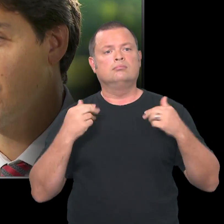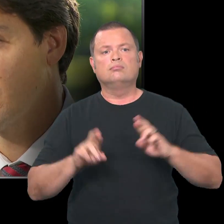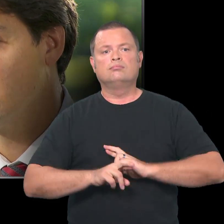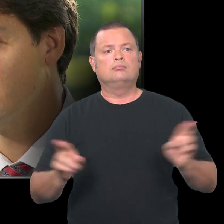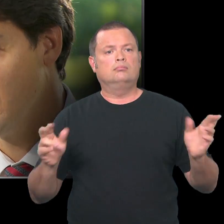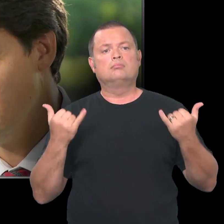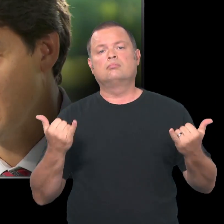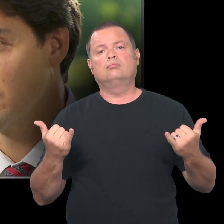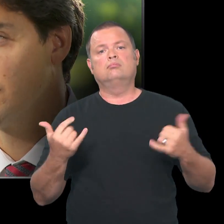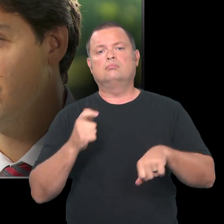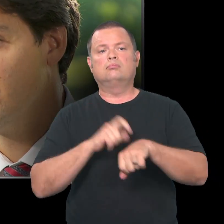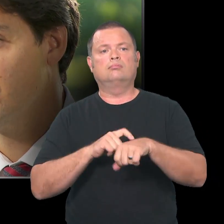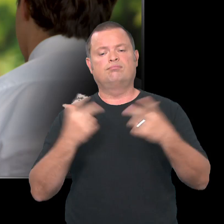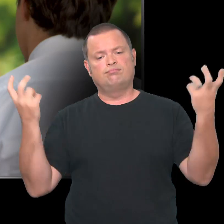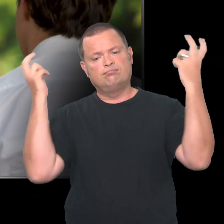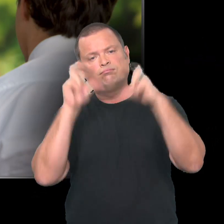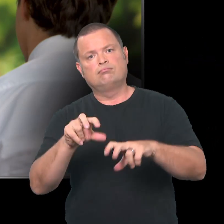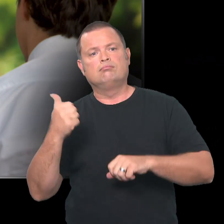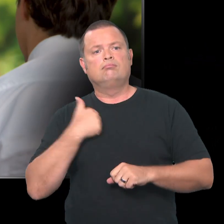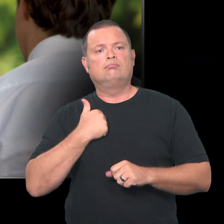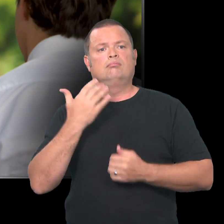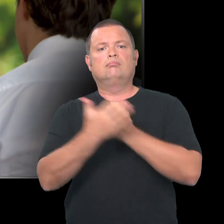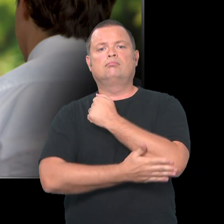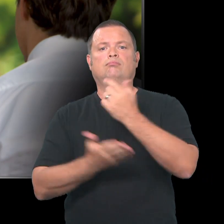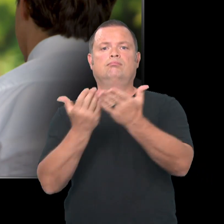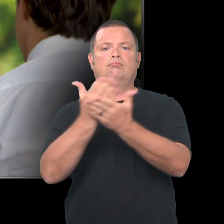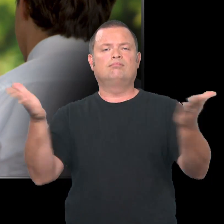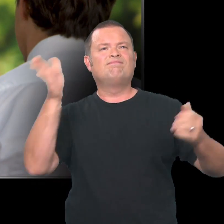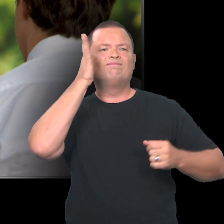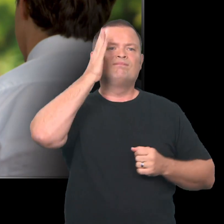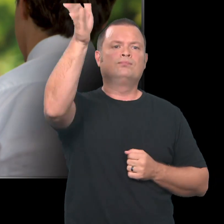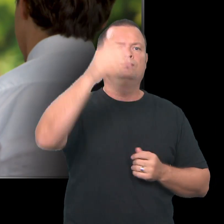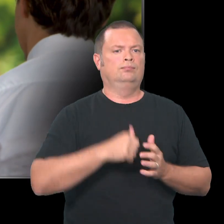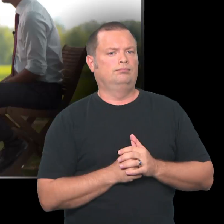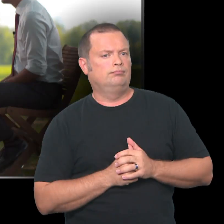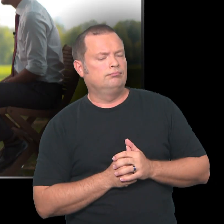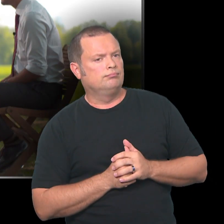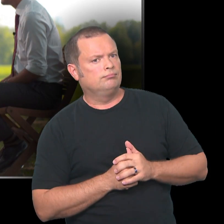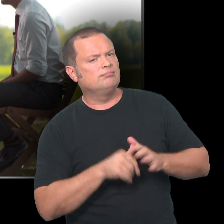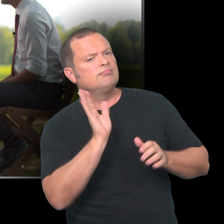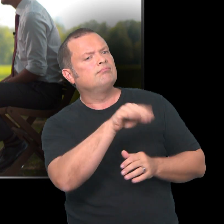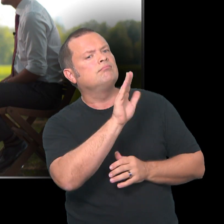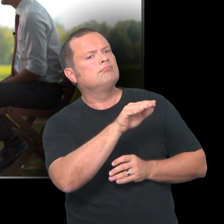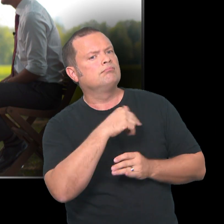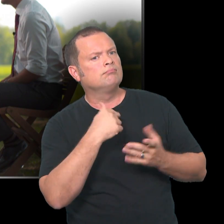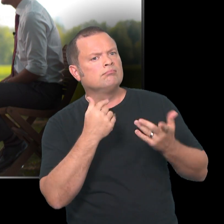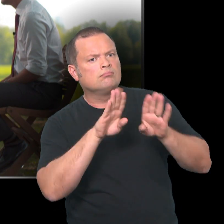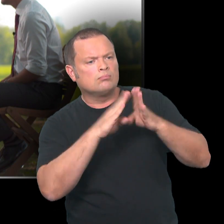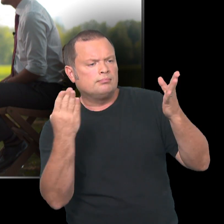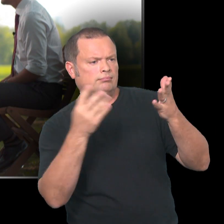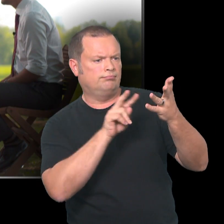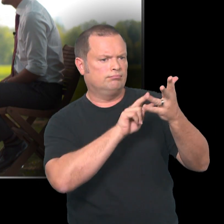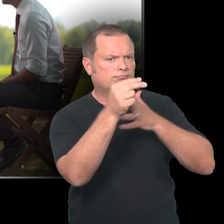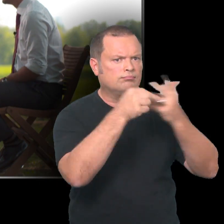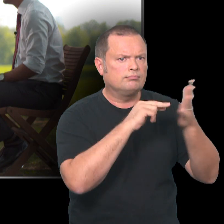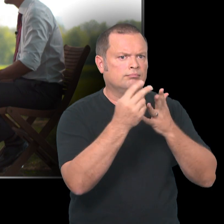Now is the time to actually invest in our country, and invest in our future. Openness and transparency.